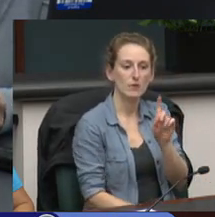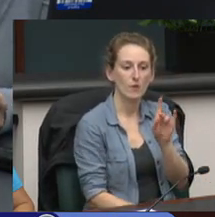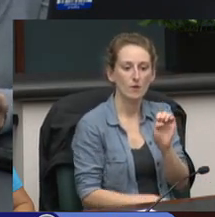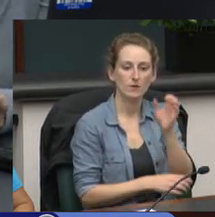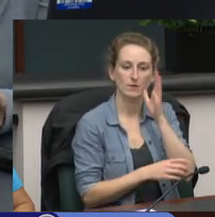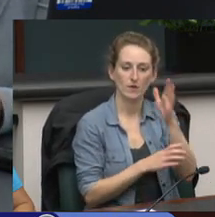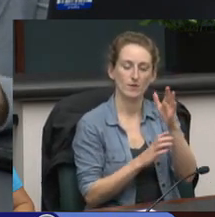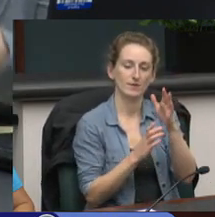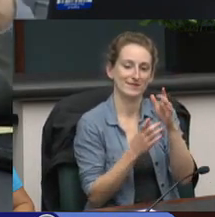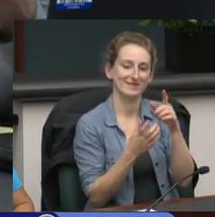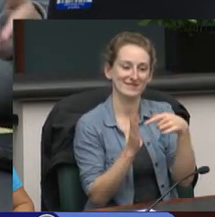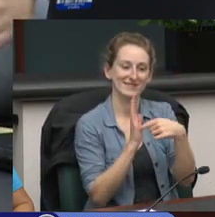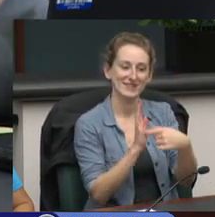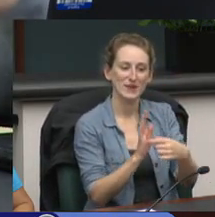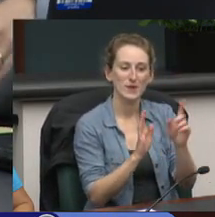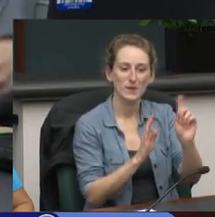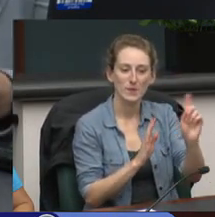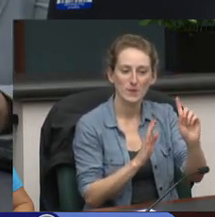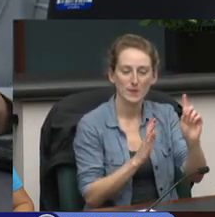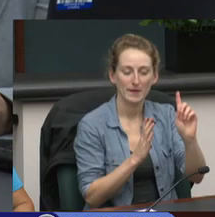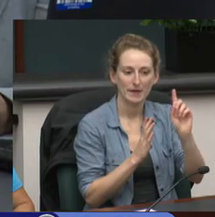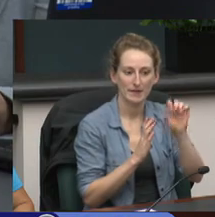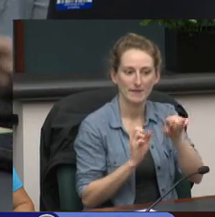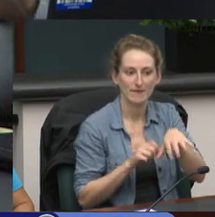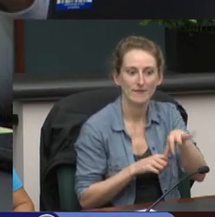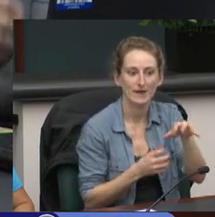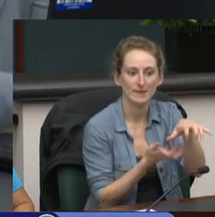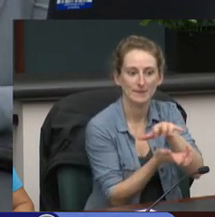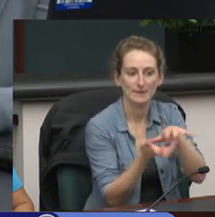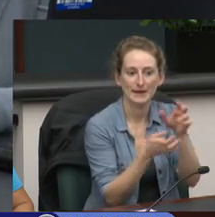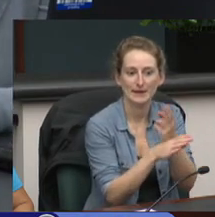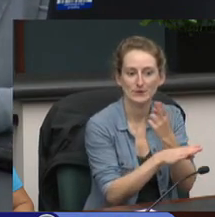have a mixed use district and in those areas to be able to create that but it